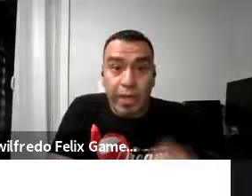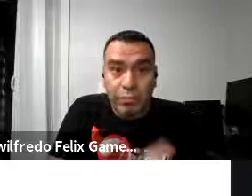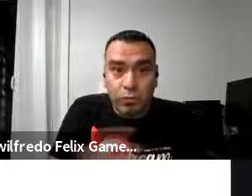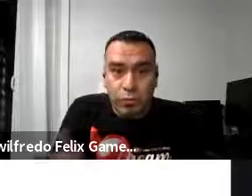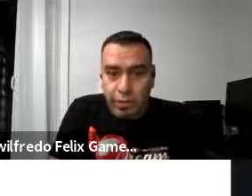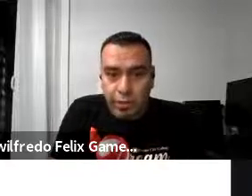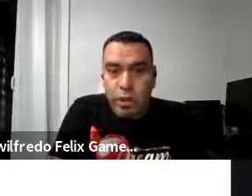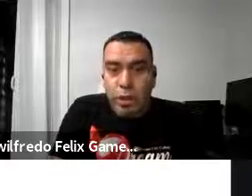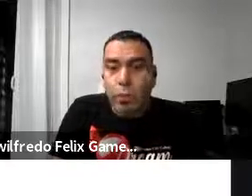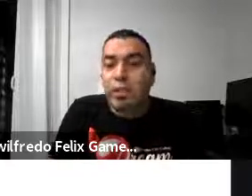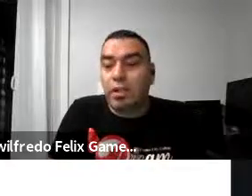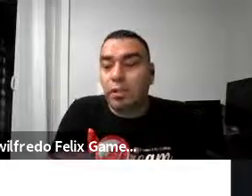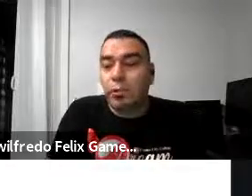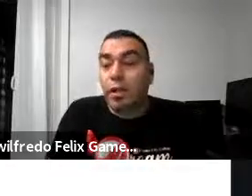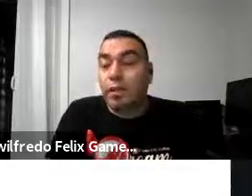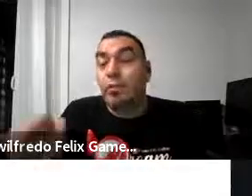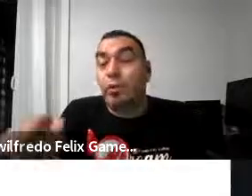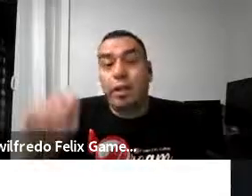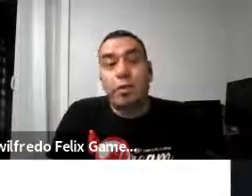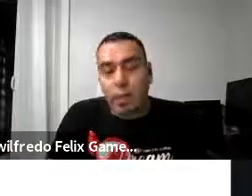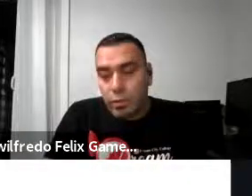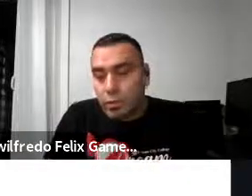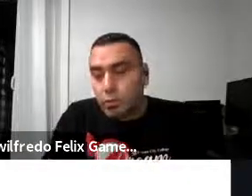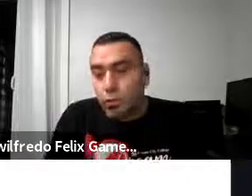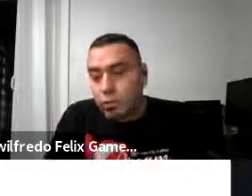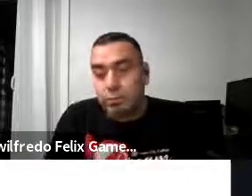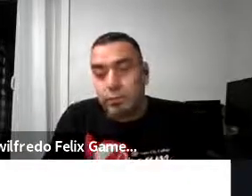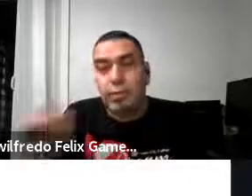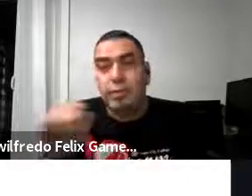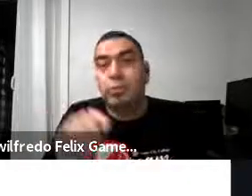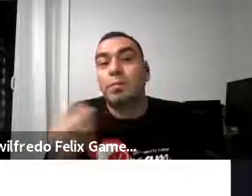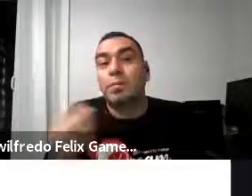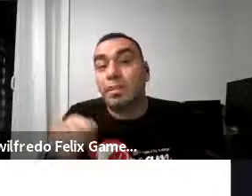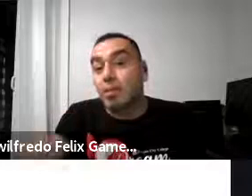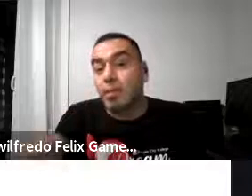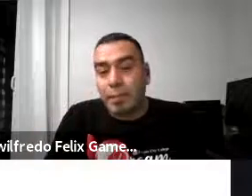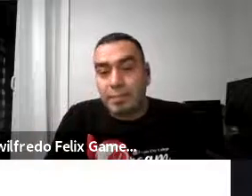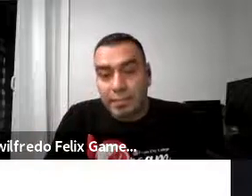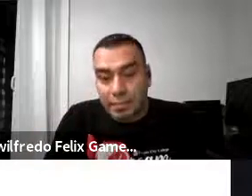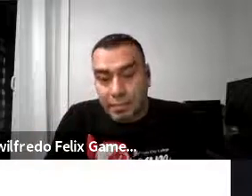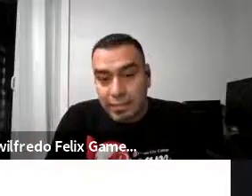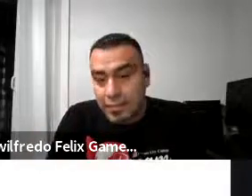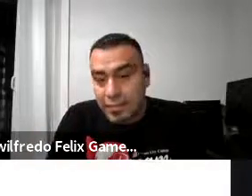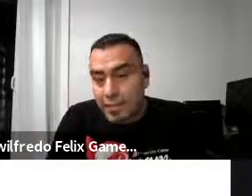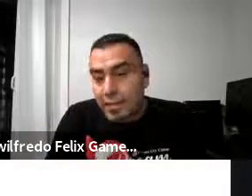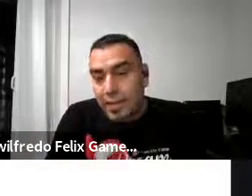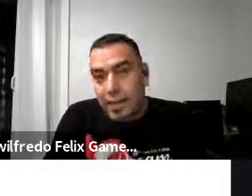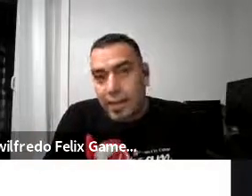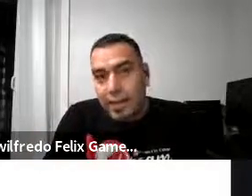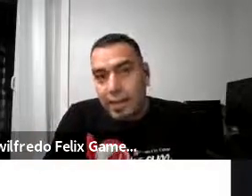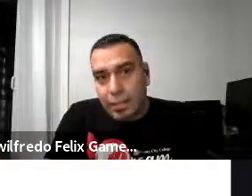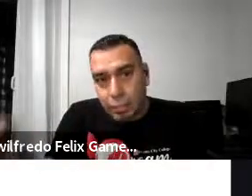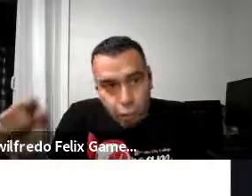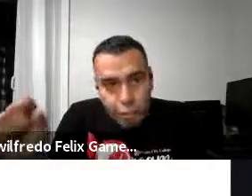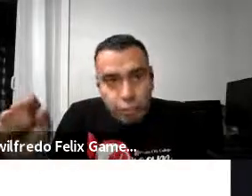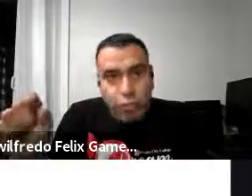us over here without will let them know hey, you know what you need to go do something of this caliber Batson in the third year, so